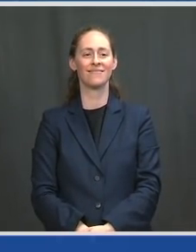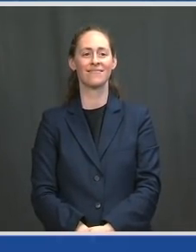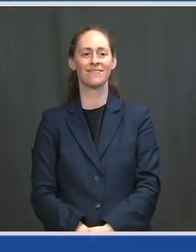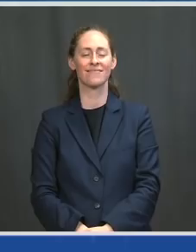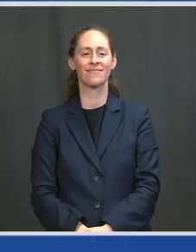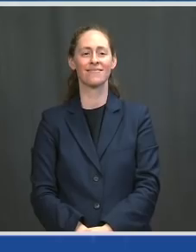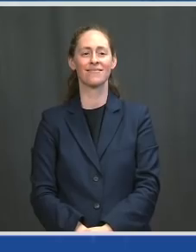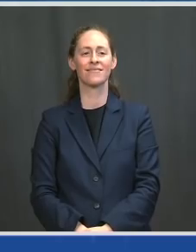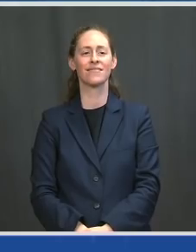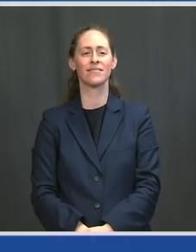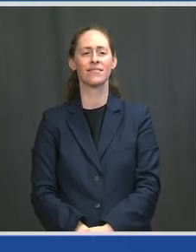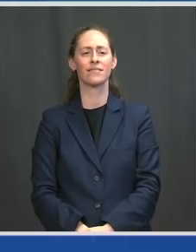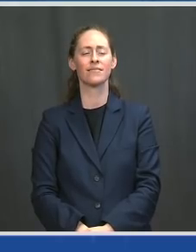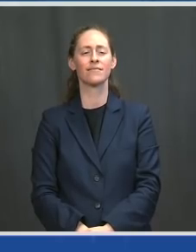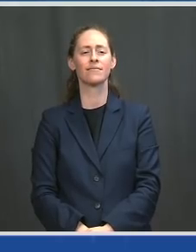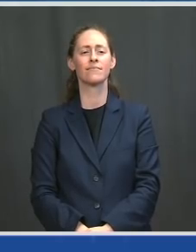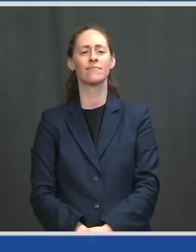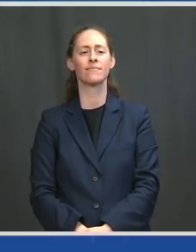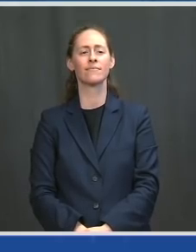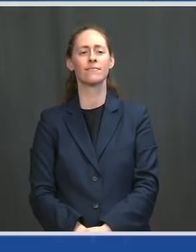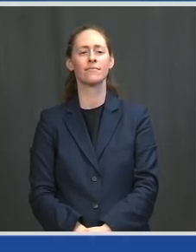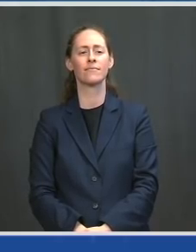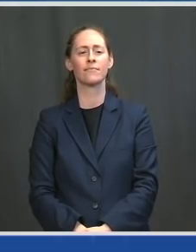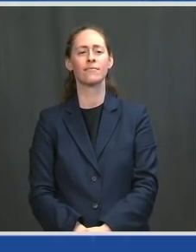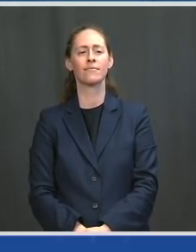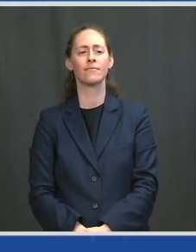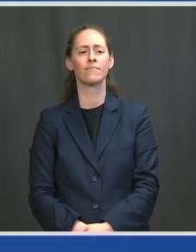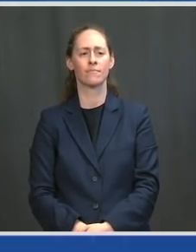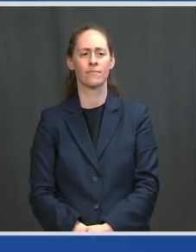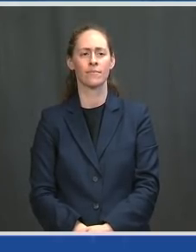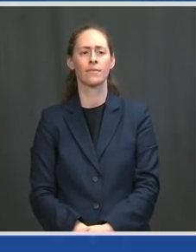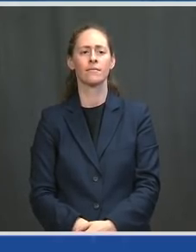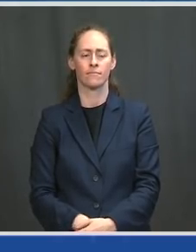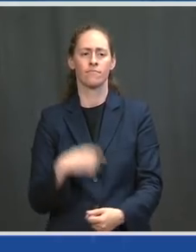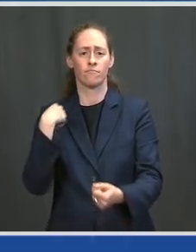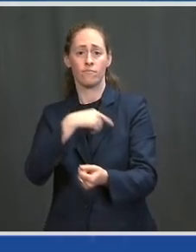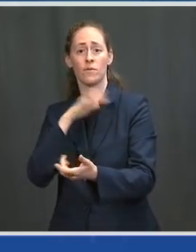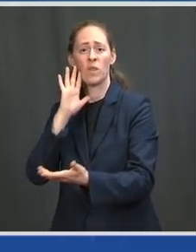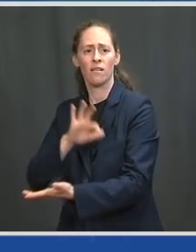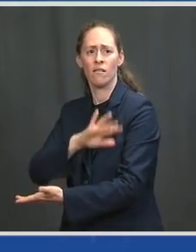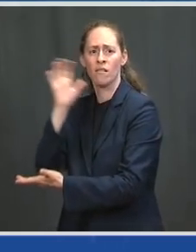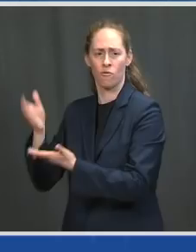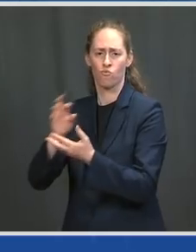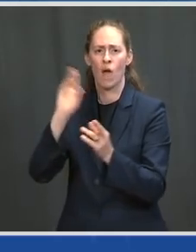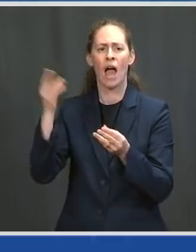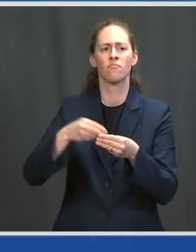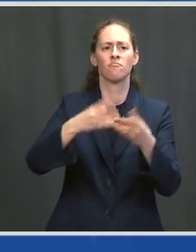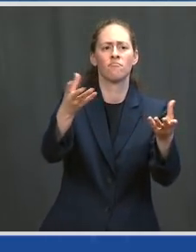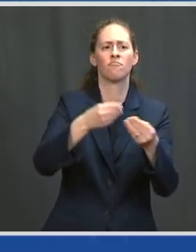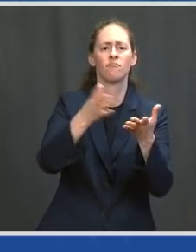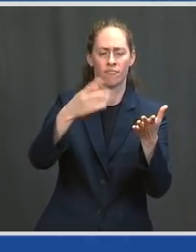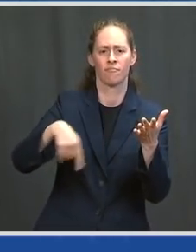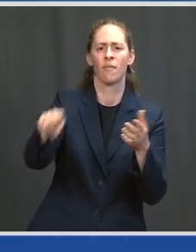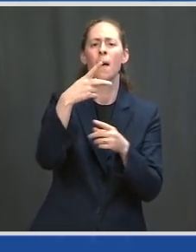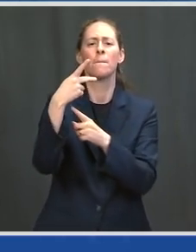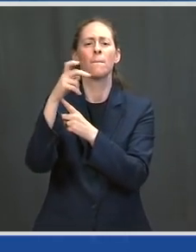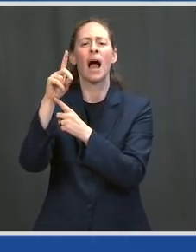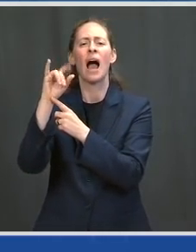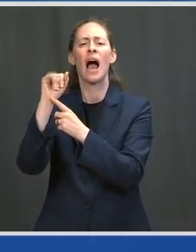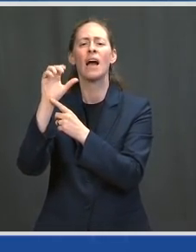We're also going to be getting vaccines to pharm- for -- to pedia- -- pediatricians and family doctors so parents and children